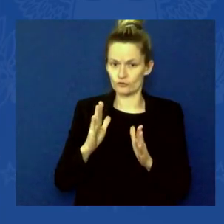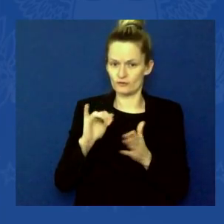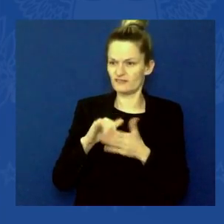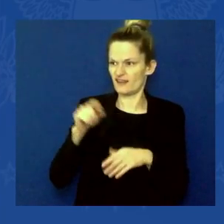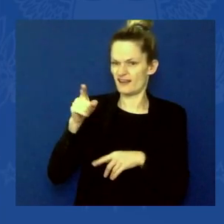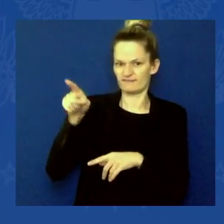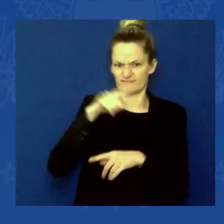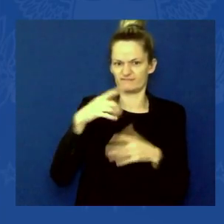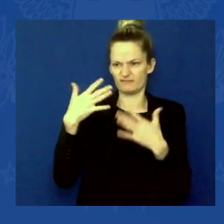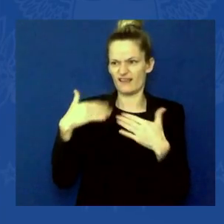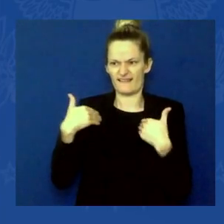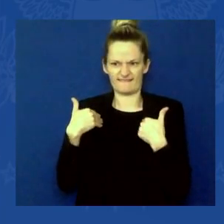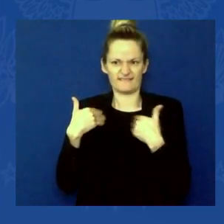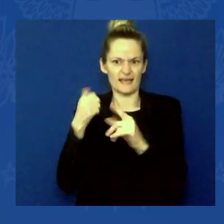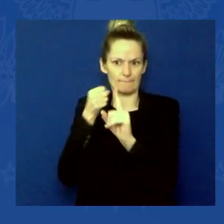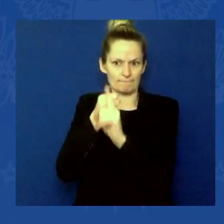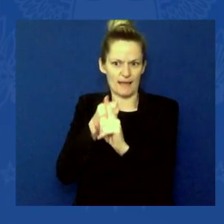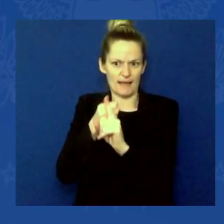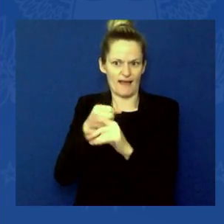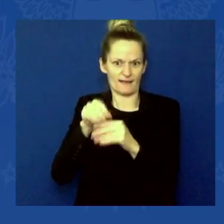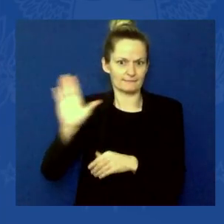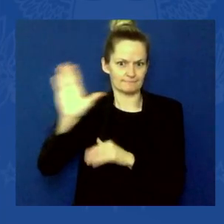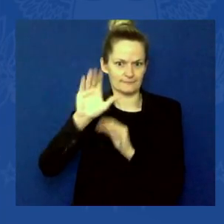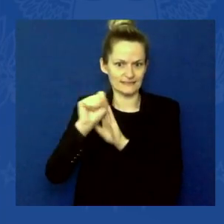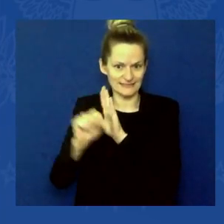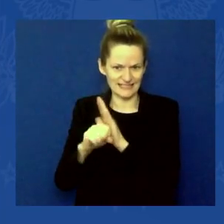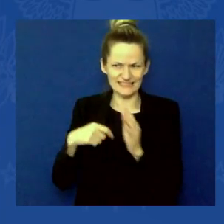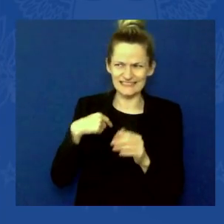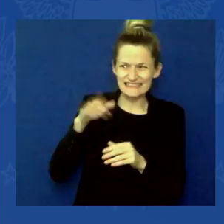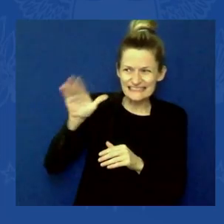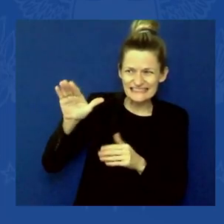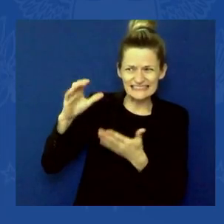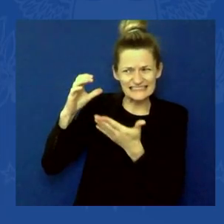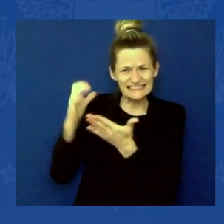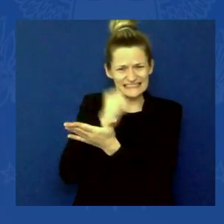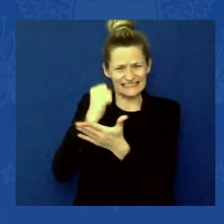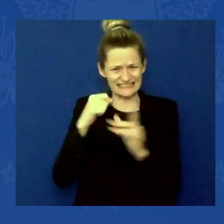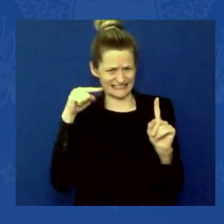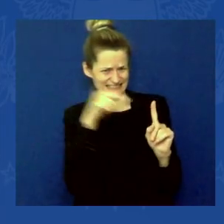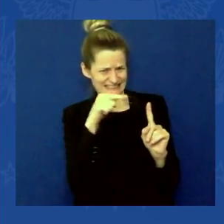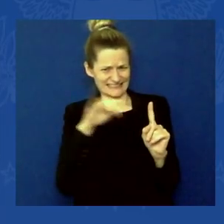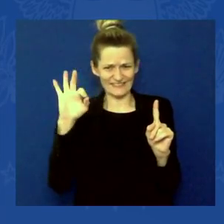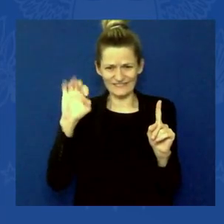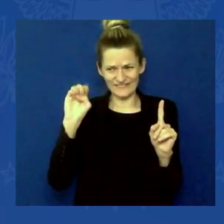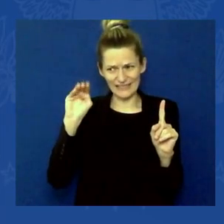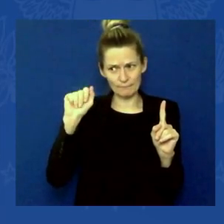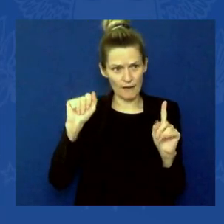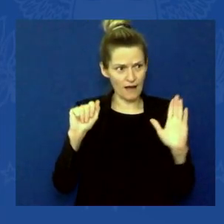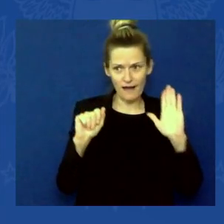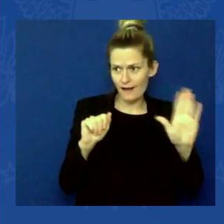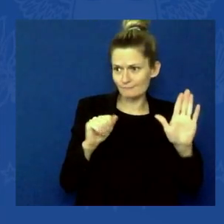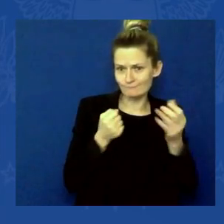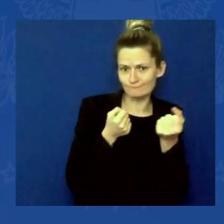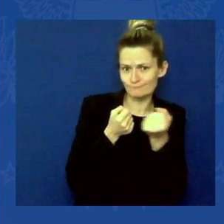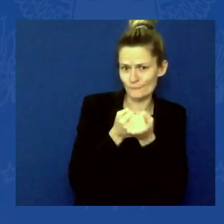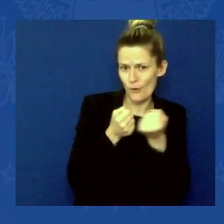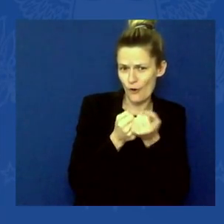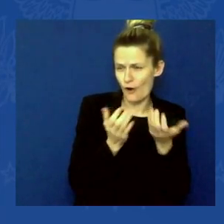FEMA can offer in advance and committed to doing everything we can to support their communities through the storm and afterwards.